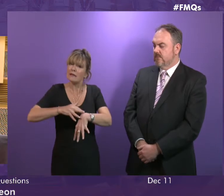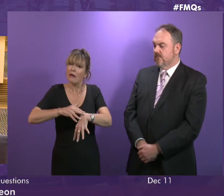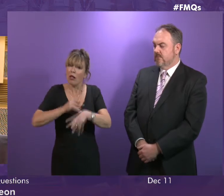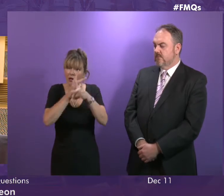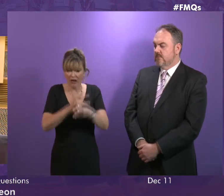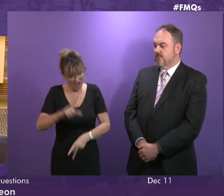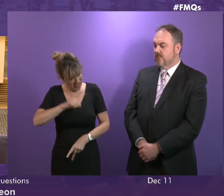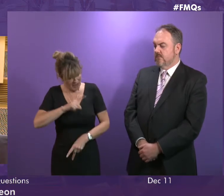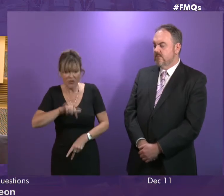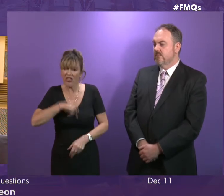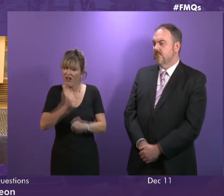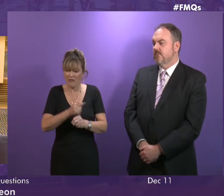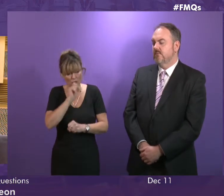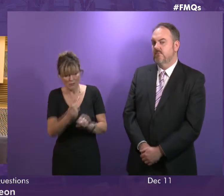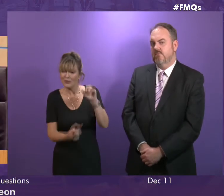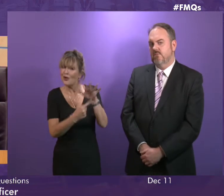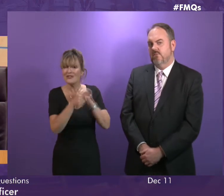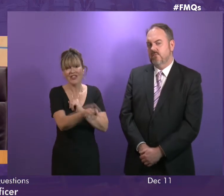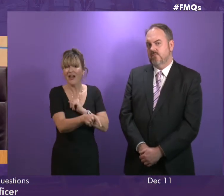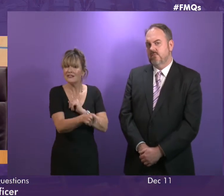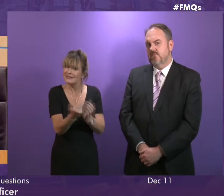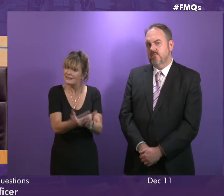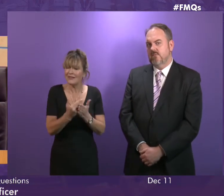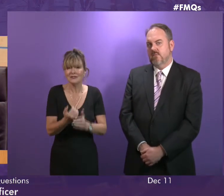will continue to prioritise.